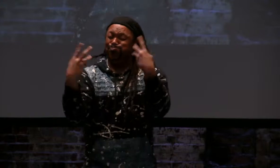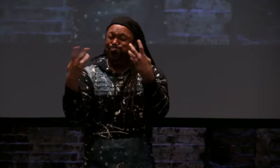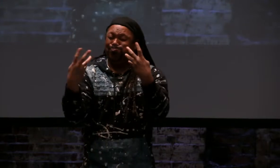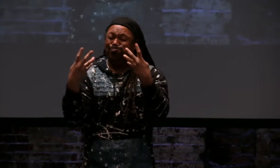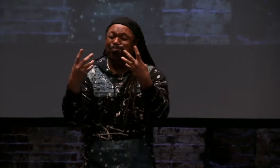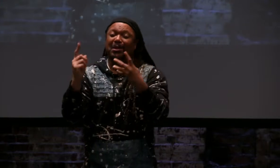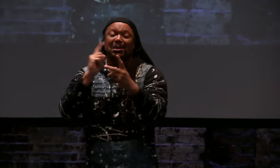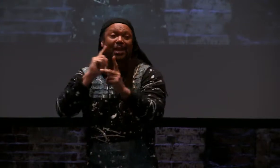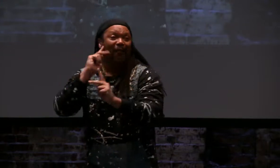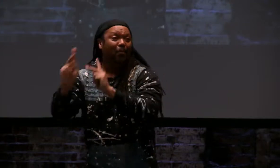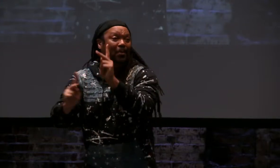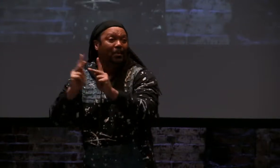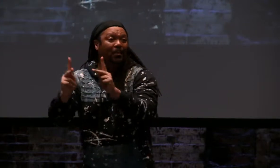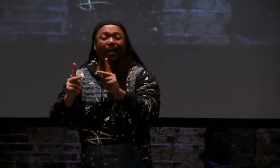we can open doors